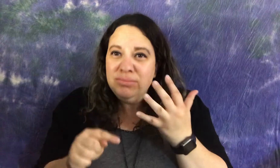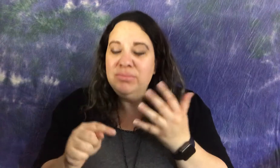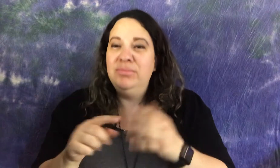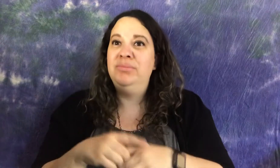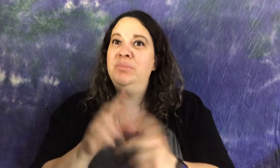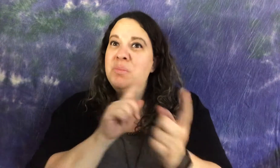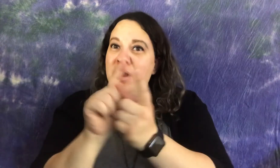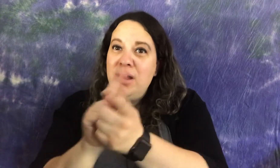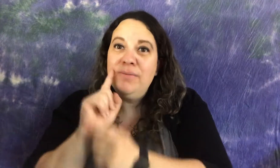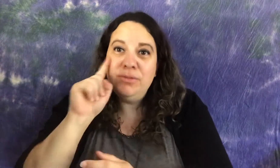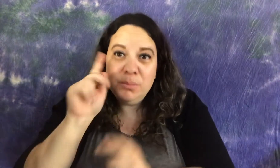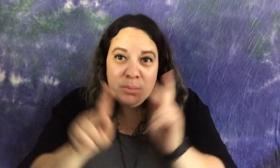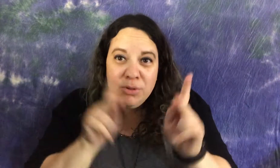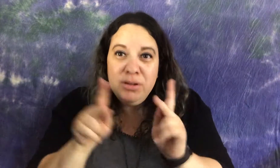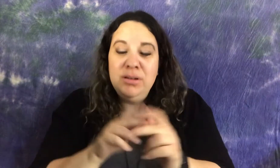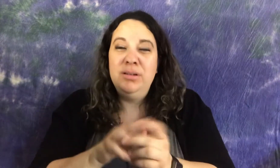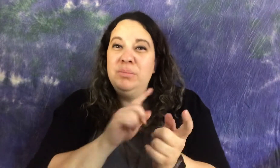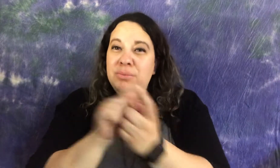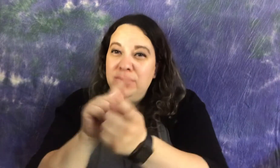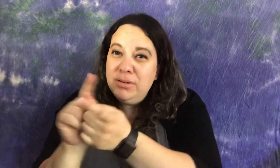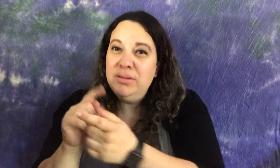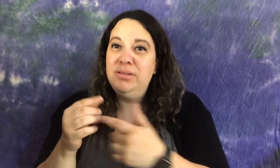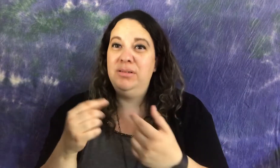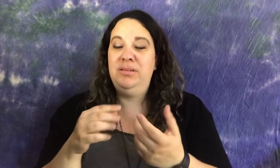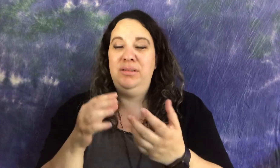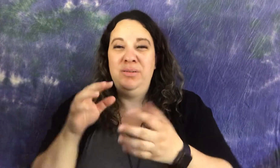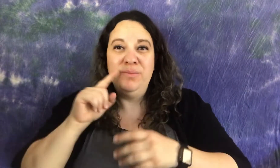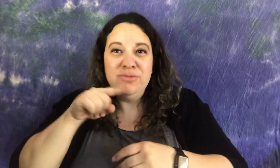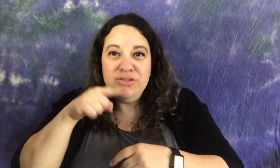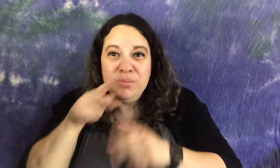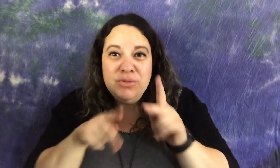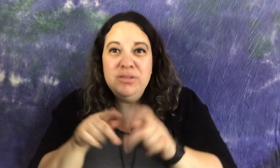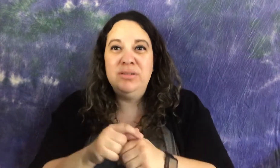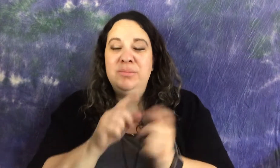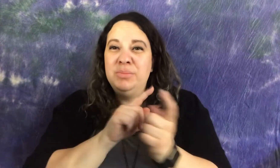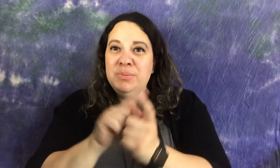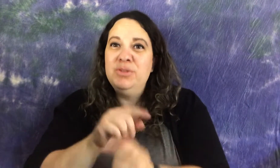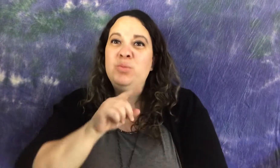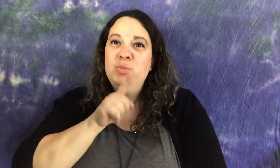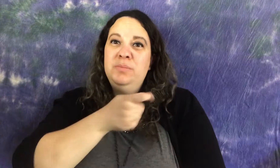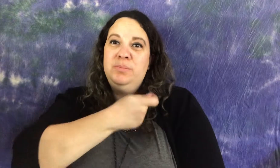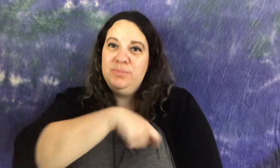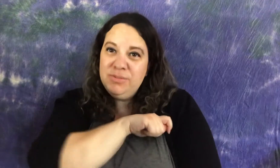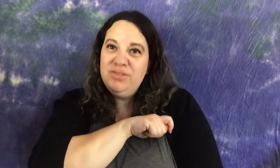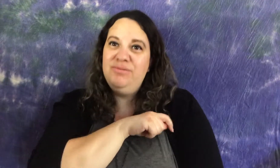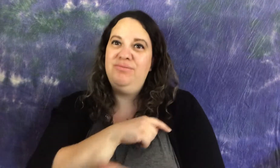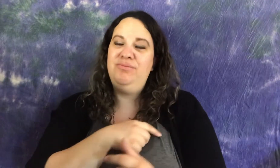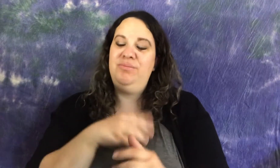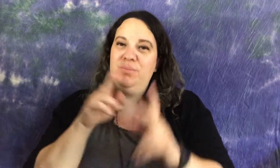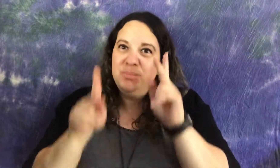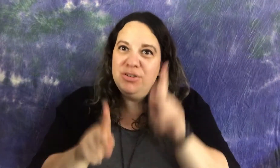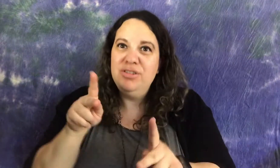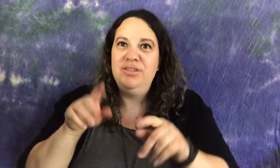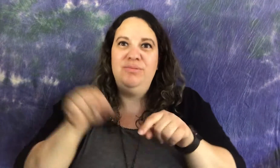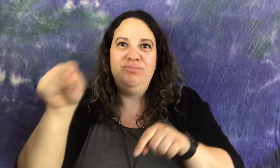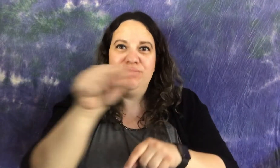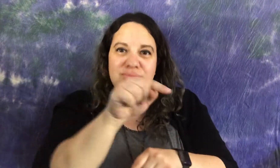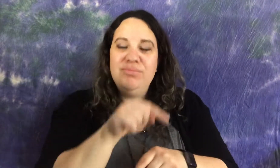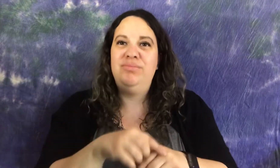I met many Deaf and hearing Spanish people.